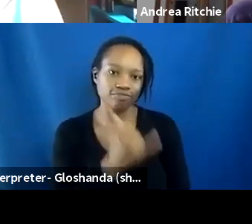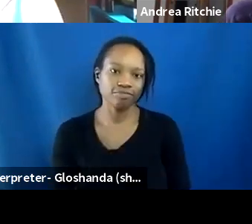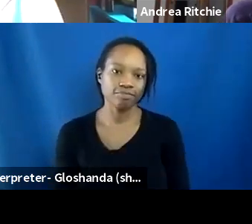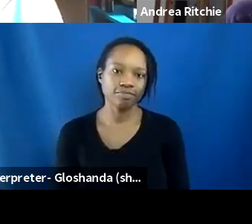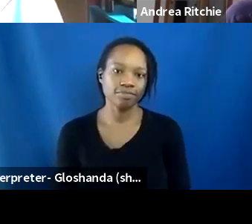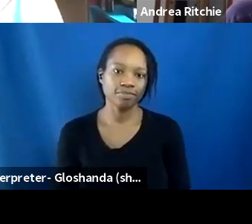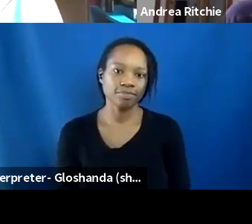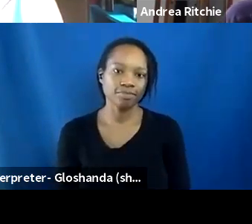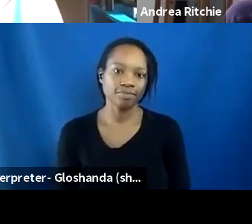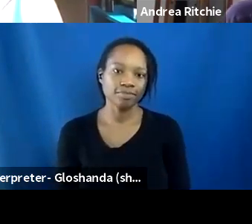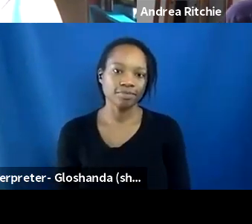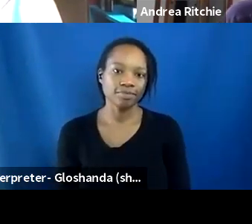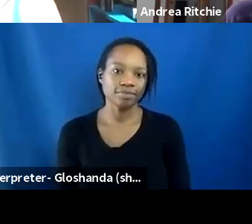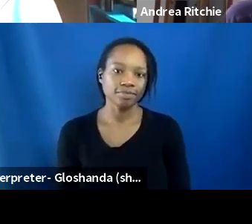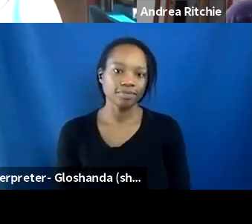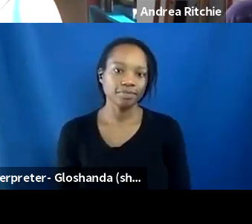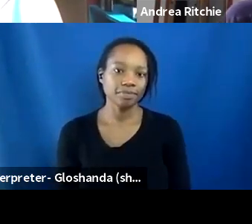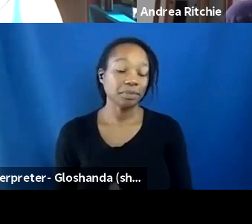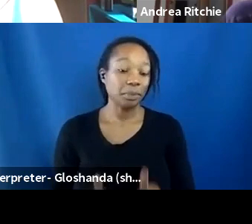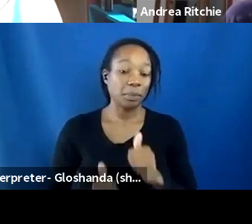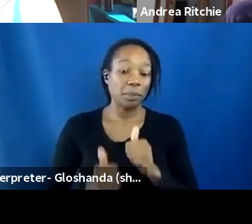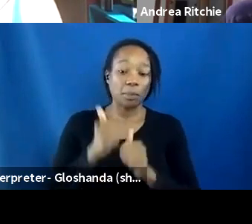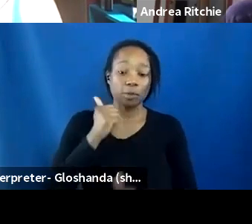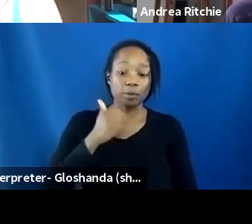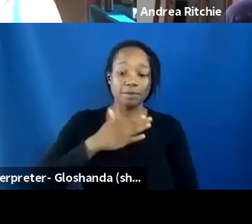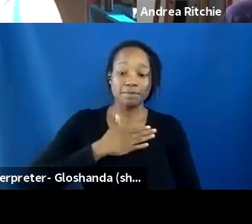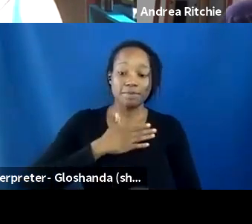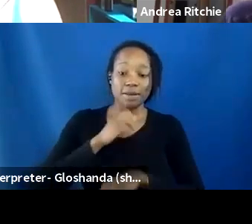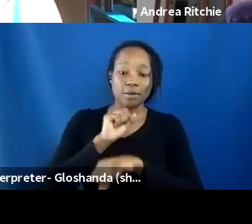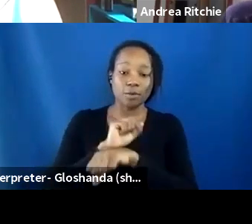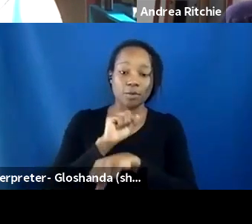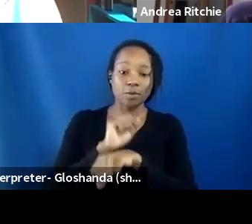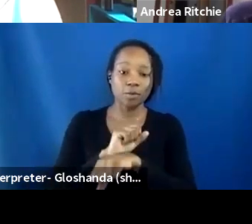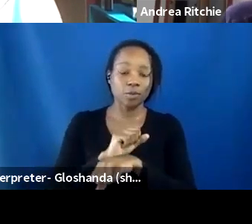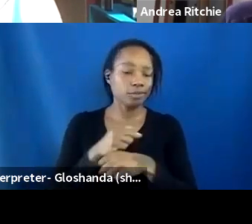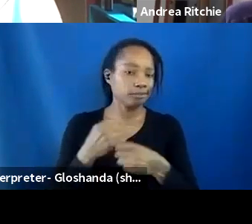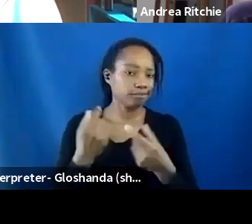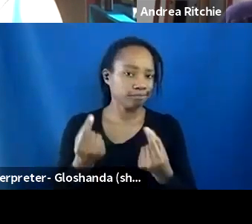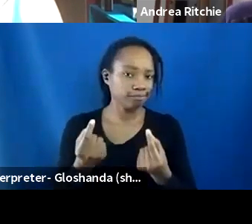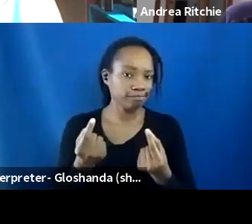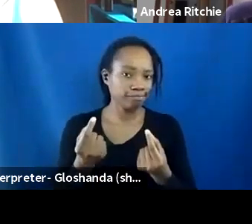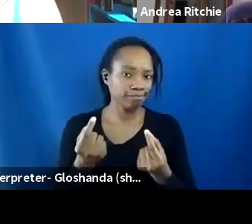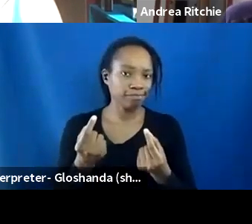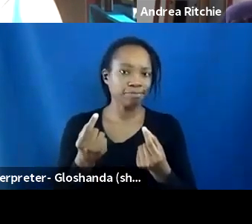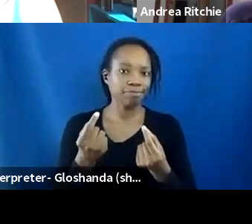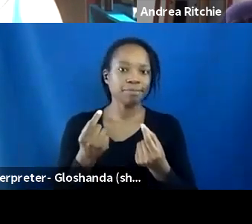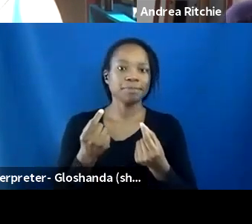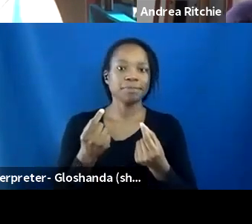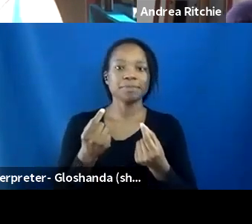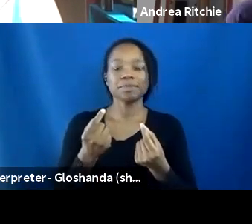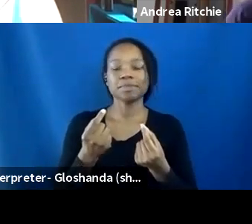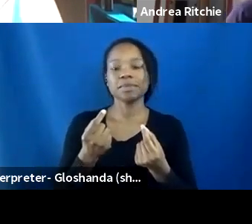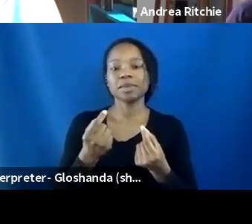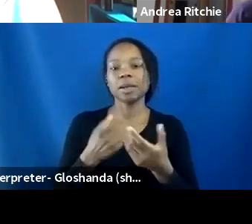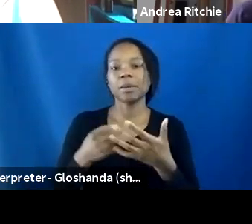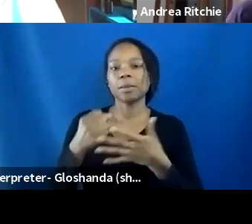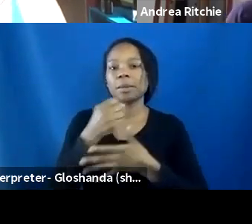Most of my work is primarily supporting people in emotional crises and conflict